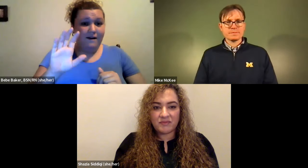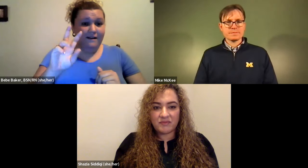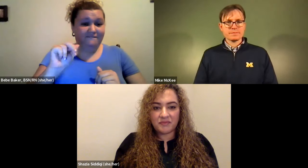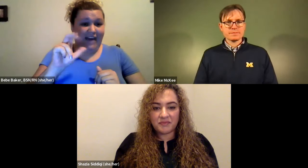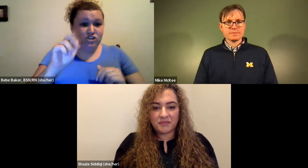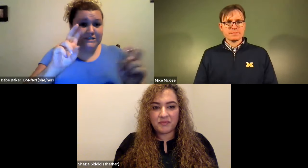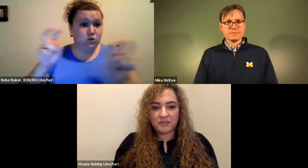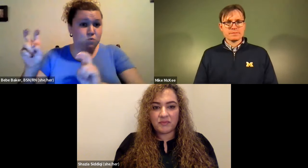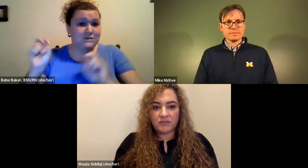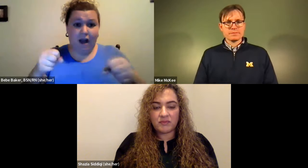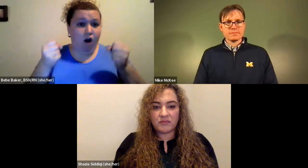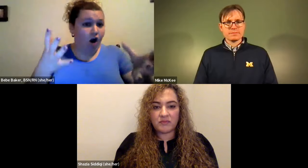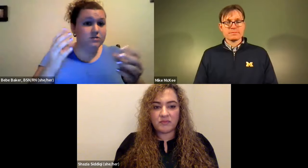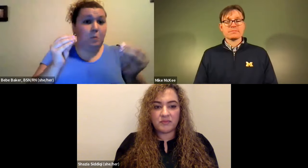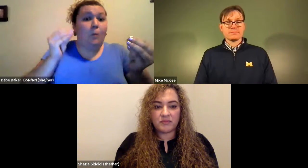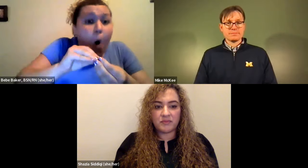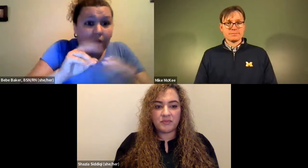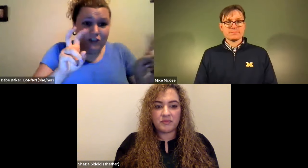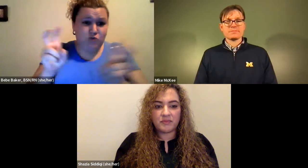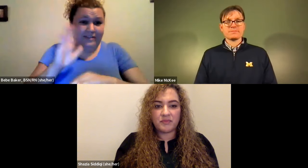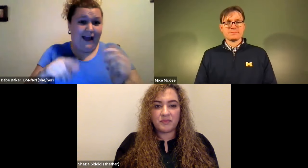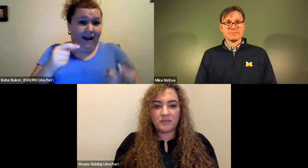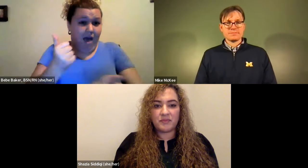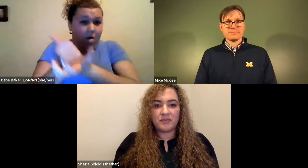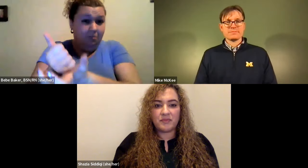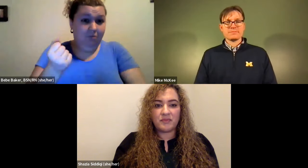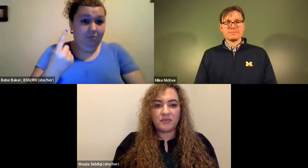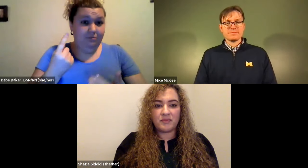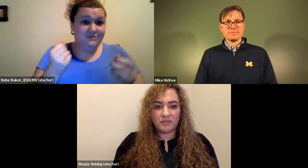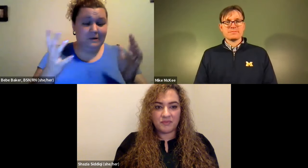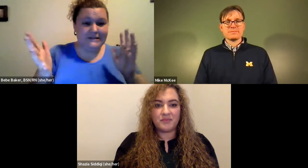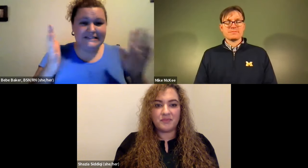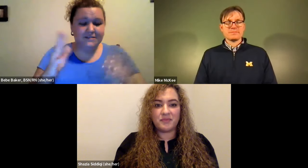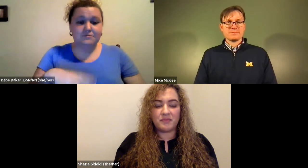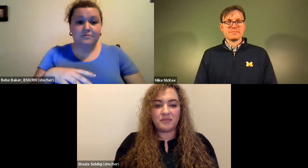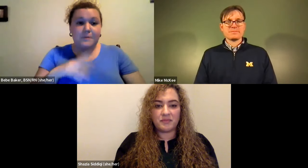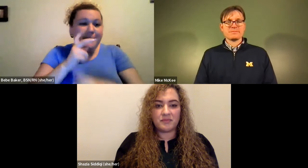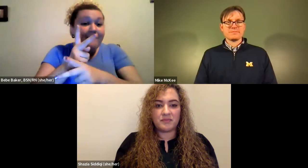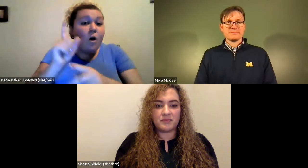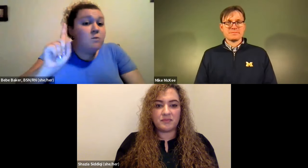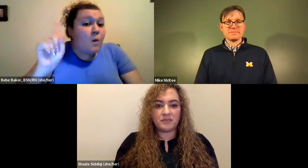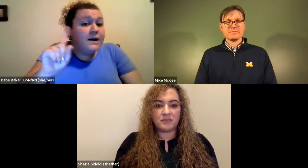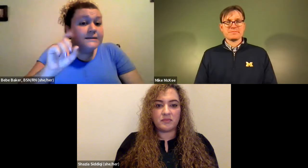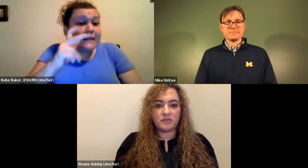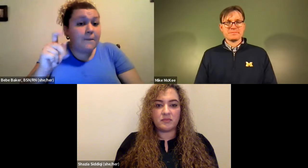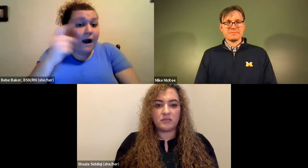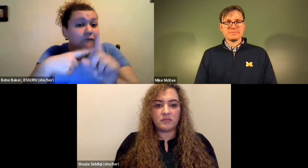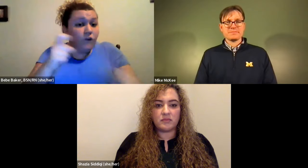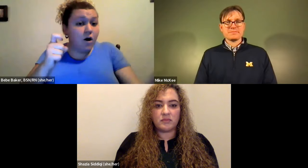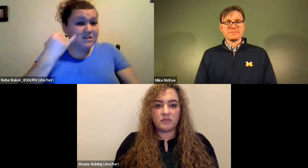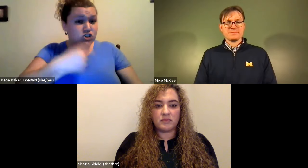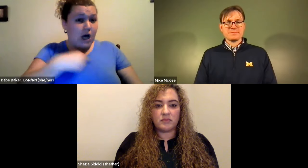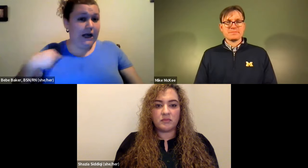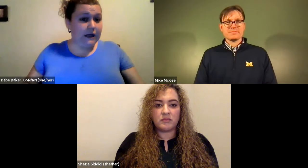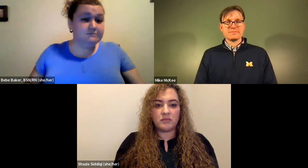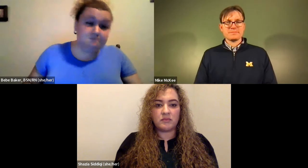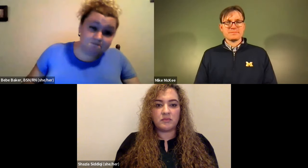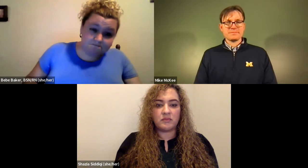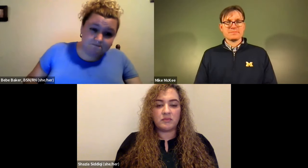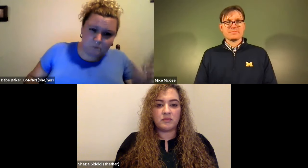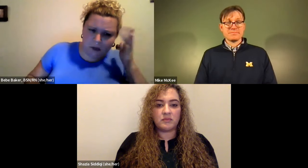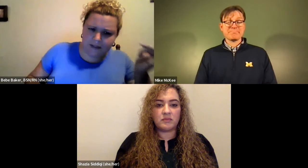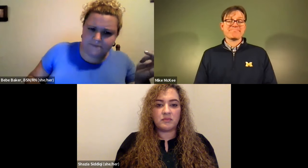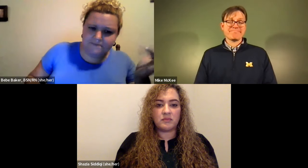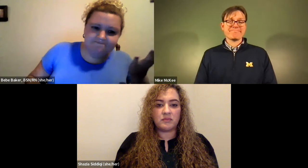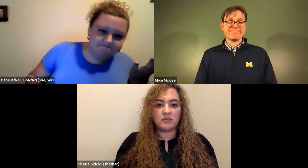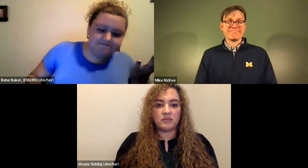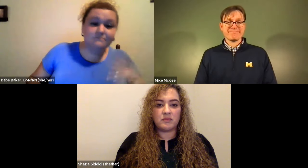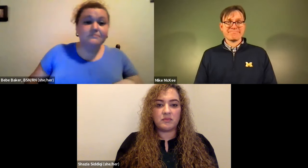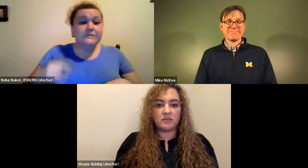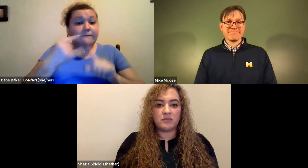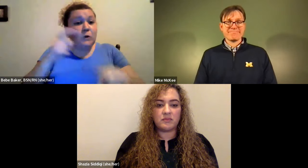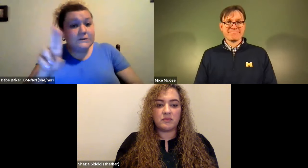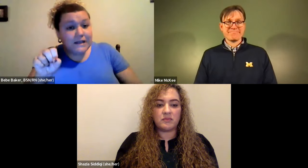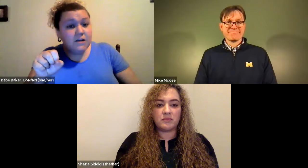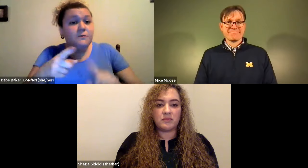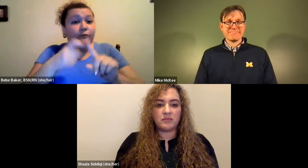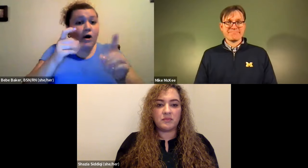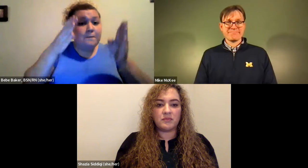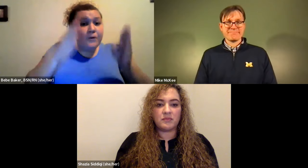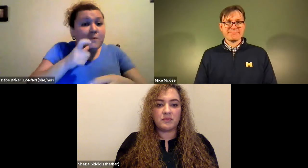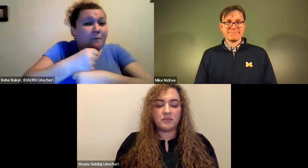Cristine Saunders: And some supplements that can actually build up and cause vascular issues, so you can have you know couldn't cause more problems than it helps so also be careful, where they come from, things that come from China are some are can be issues.